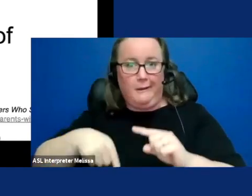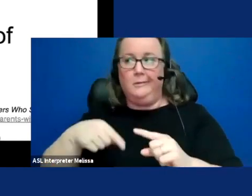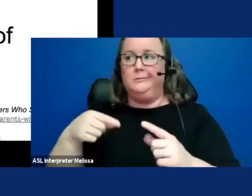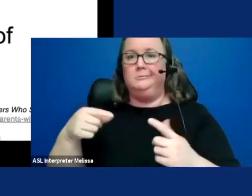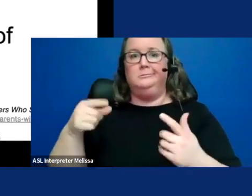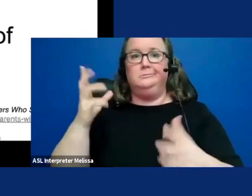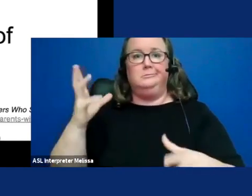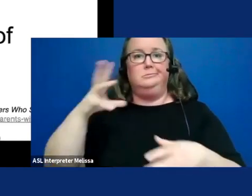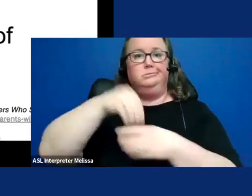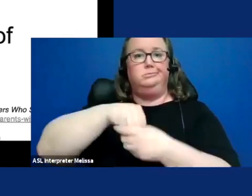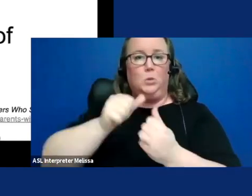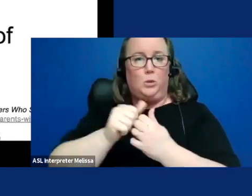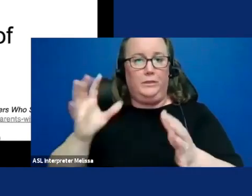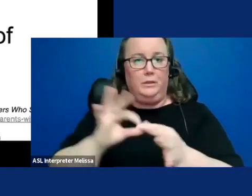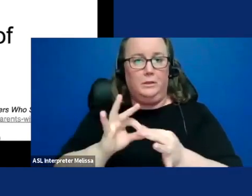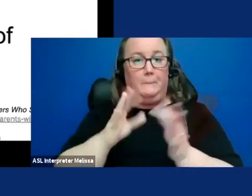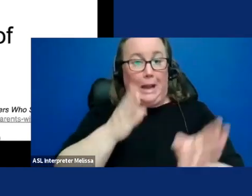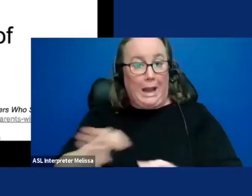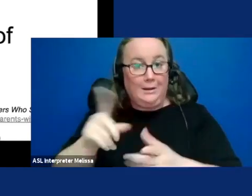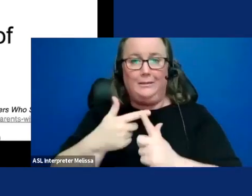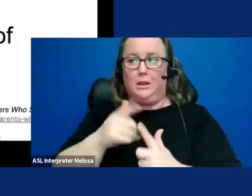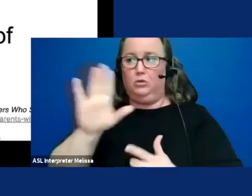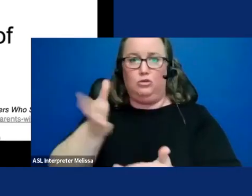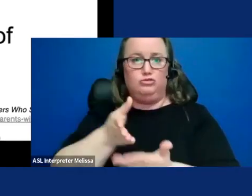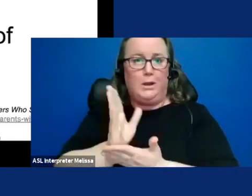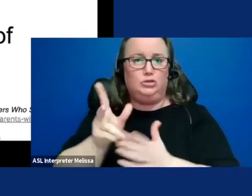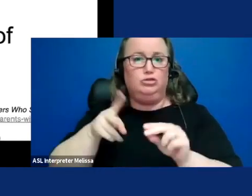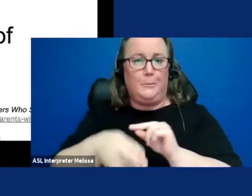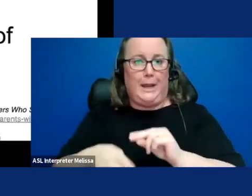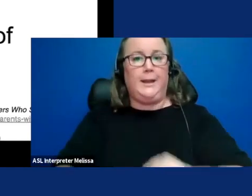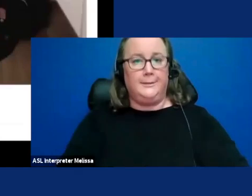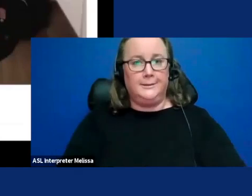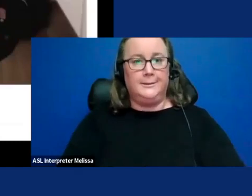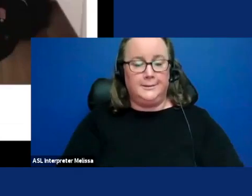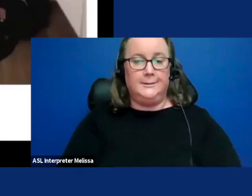might have their rights terminated. Next slide, please.